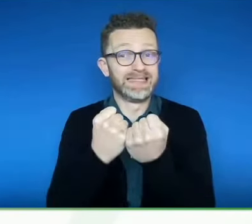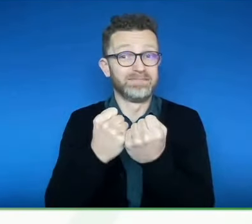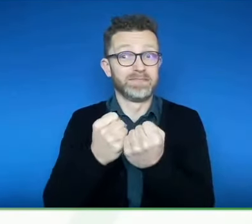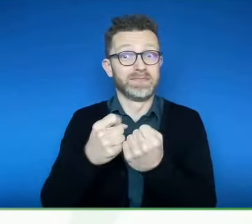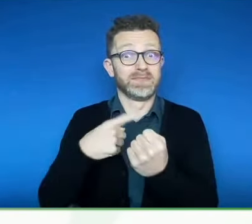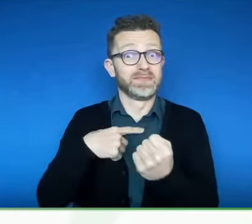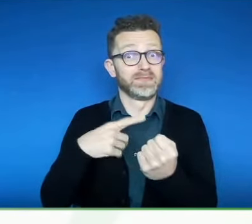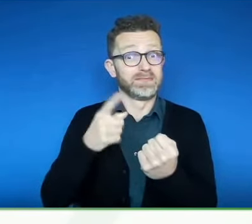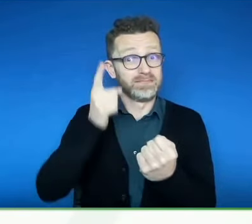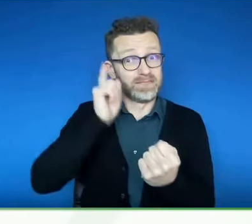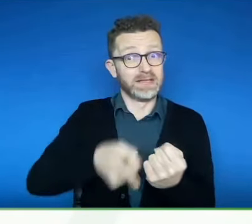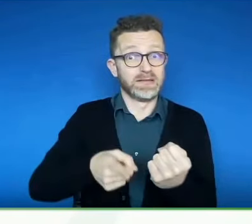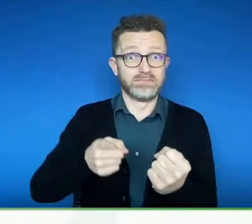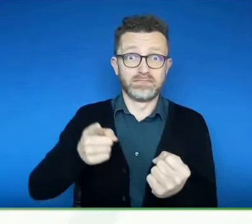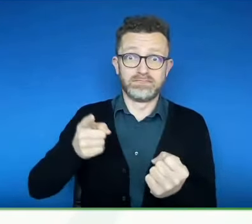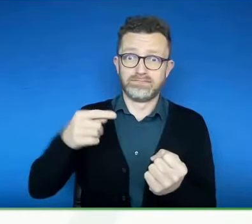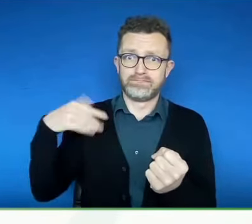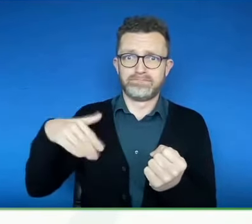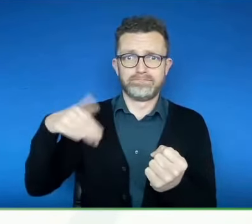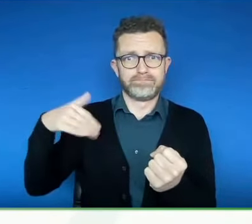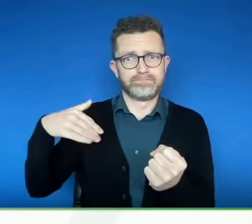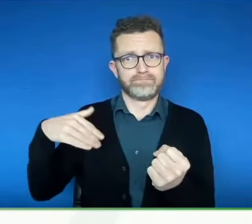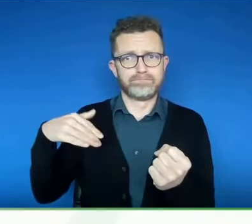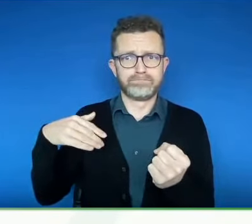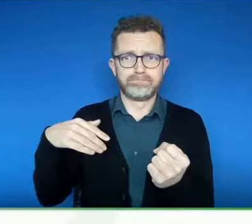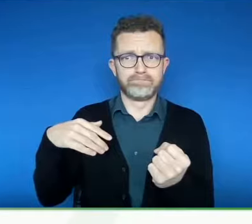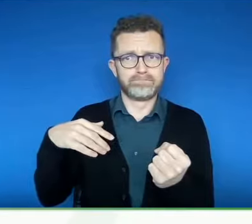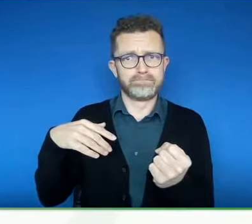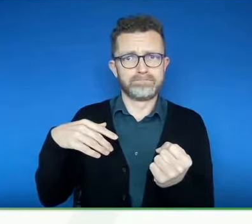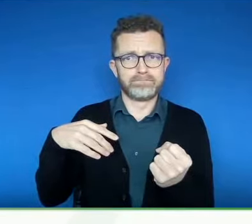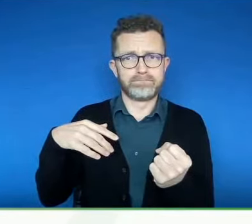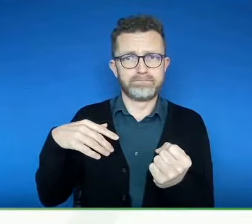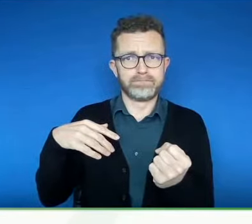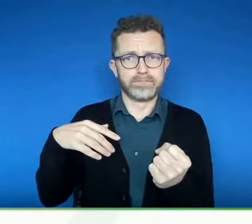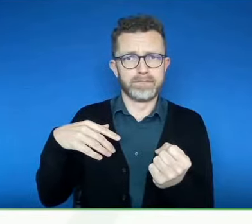third flight.